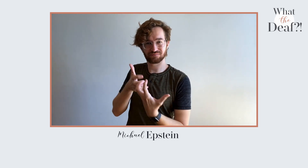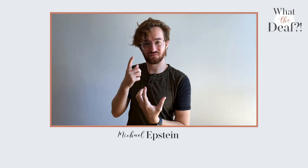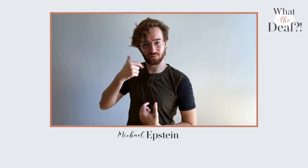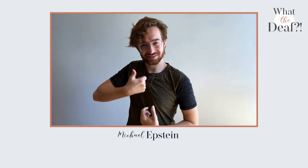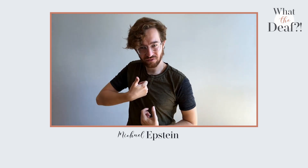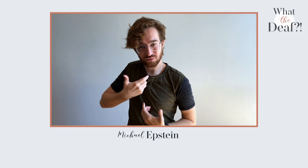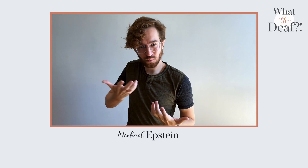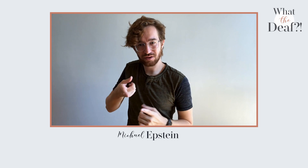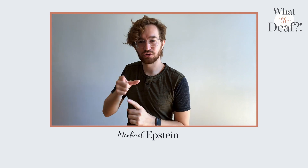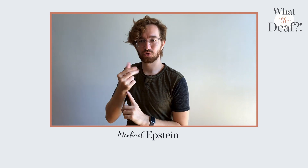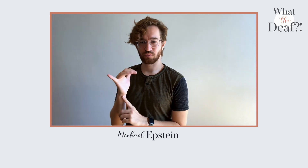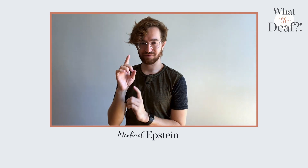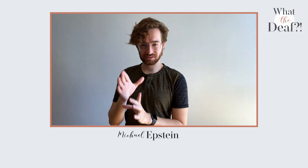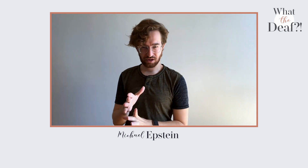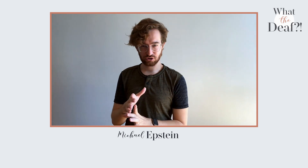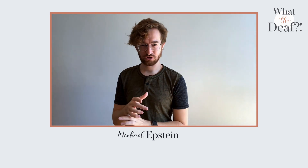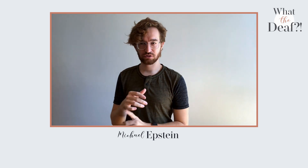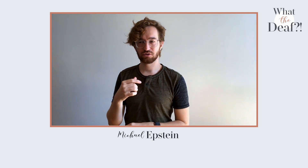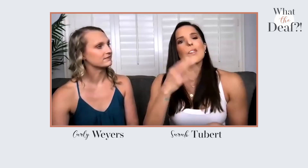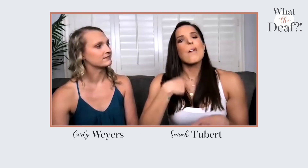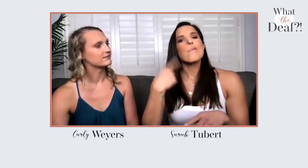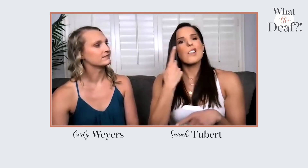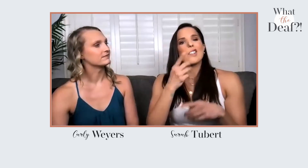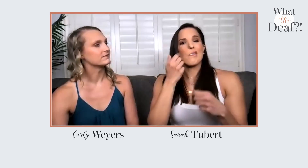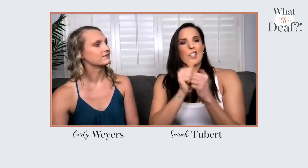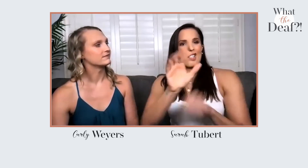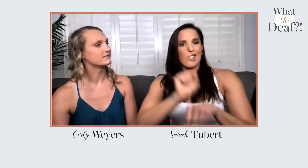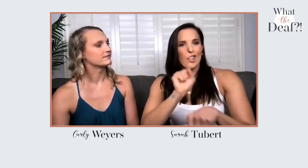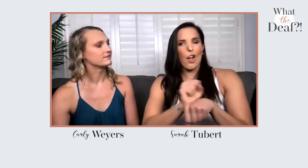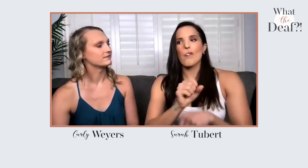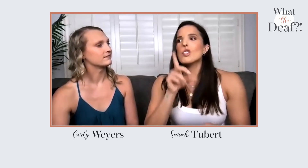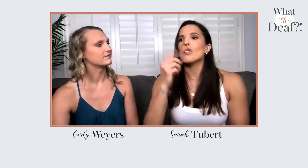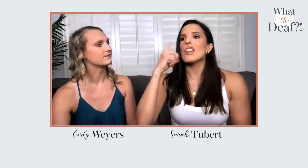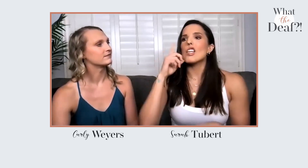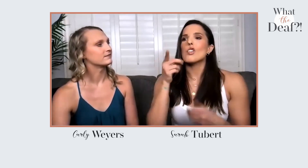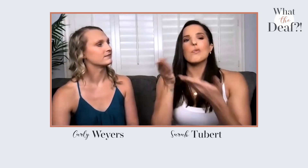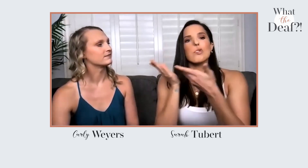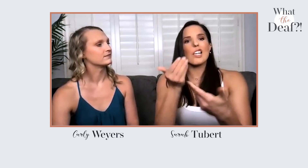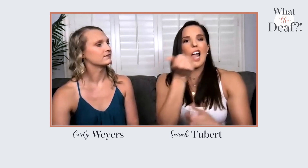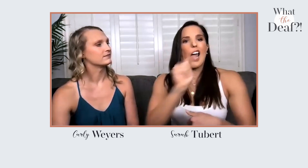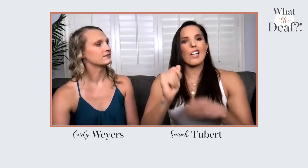And at that point is when I decided graphic design. I'm wondering, with your job, do you think you bring any special skills